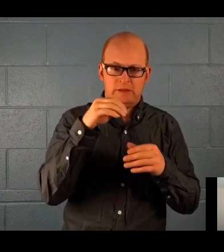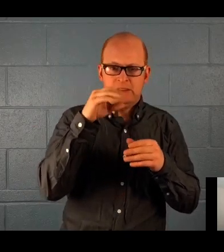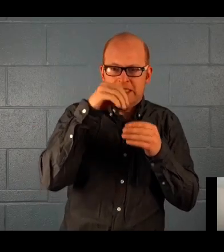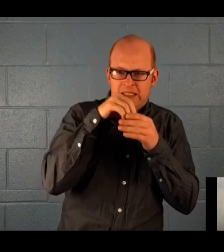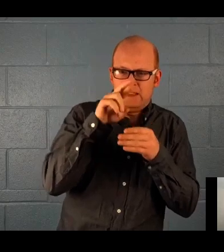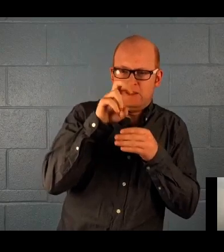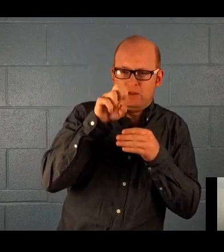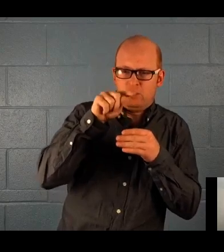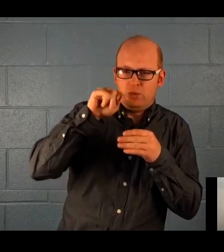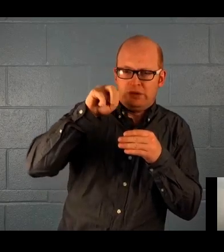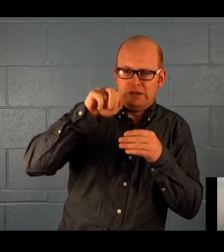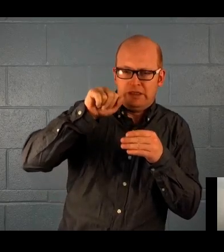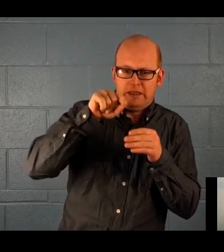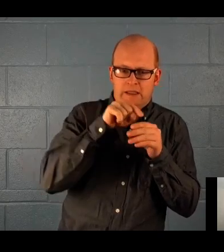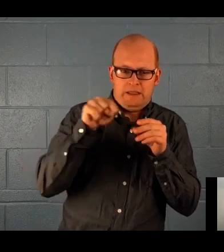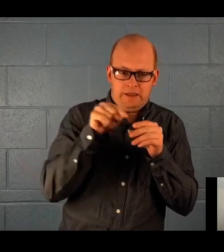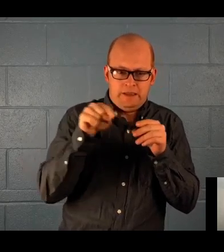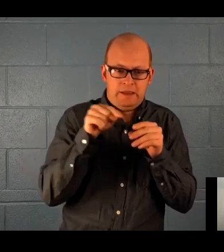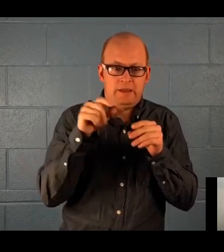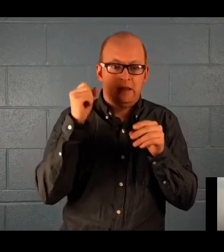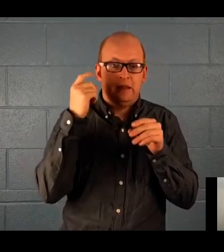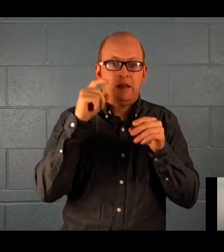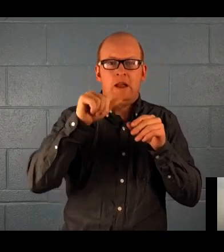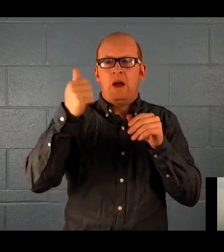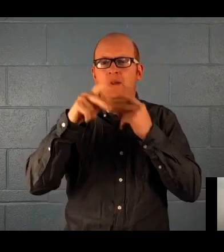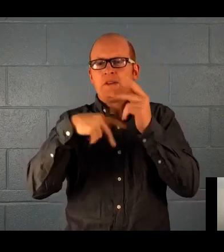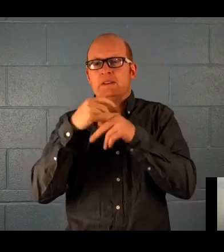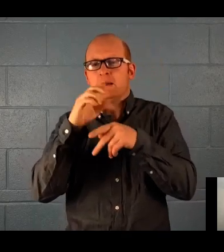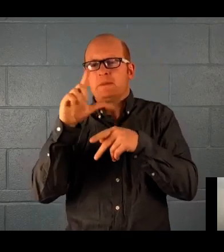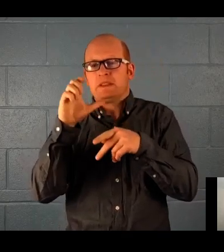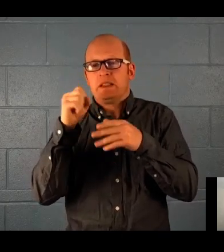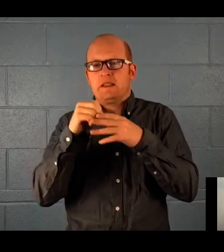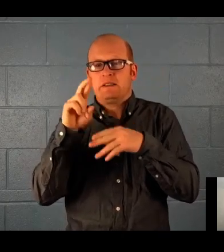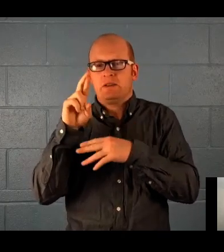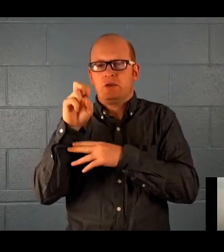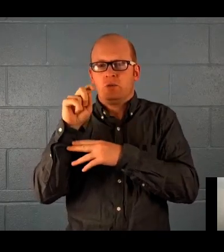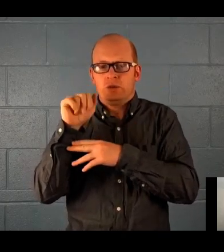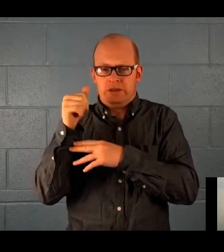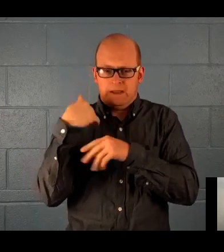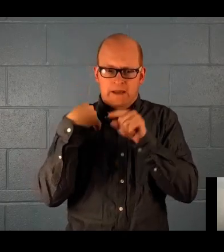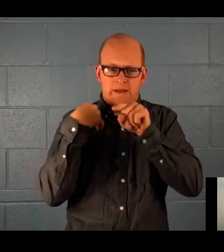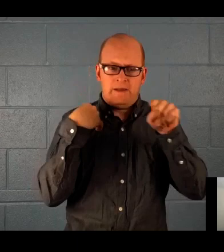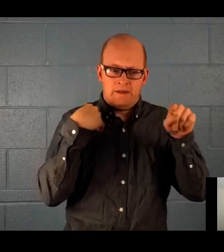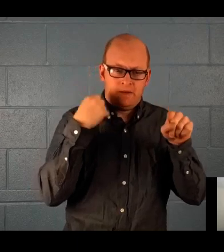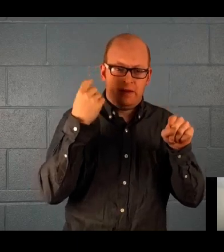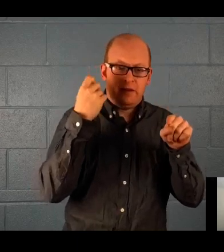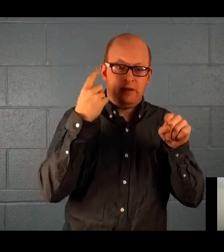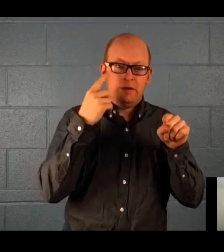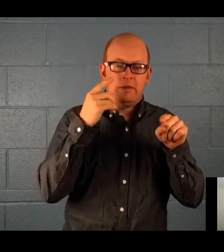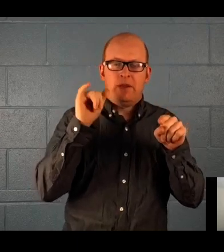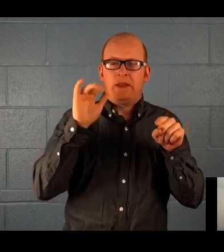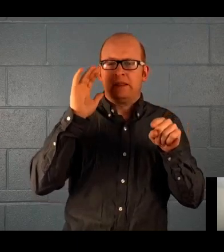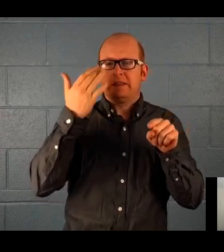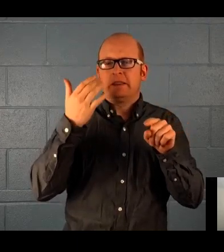There are other cell types in the retina, like the retinal pigment epithelium, that are affected. But these effects appear to be secondary,